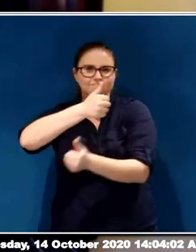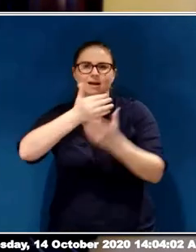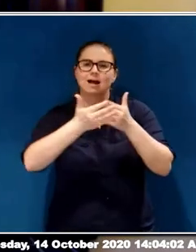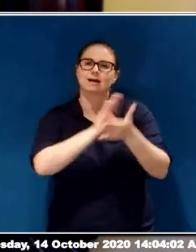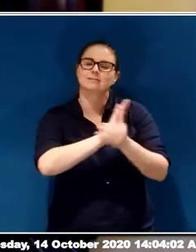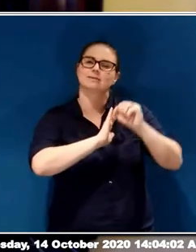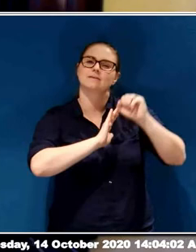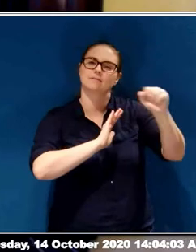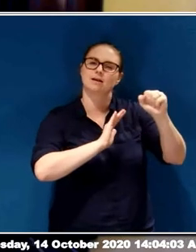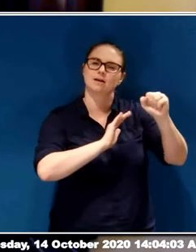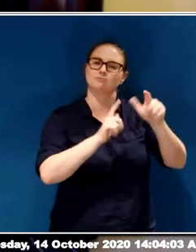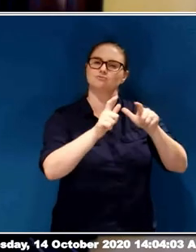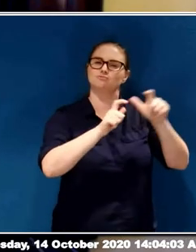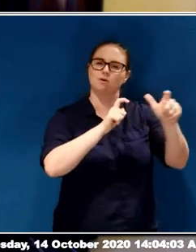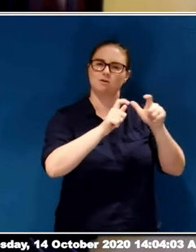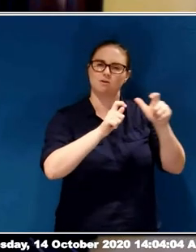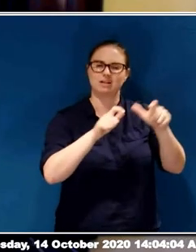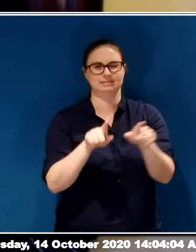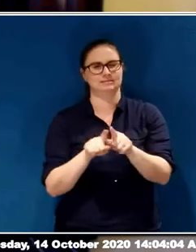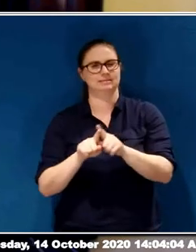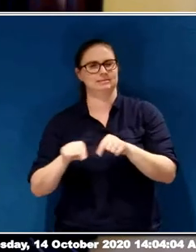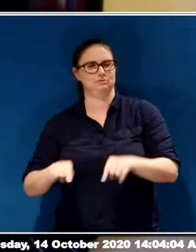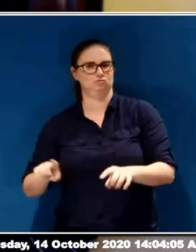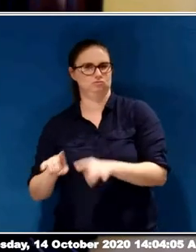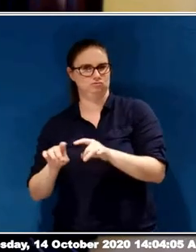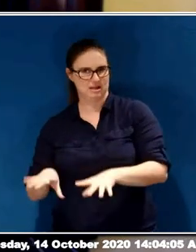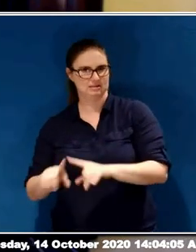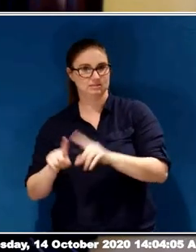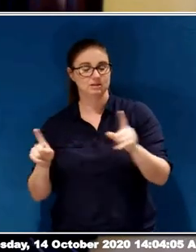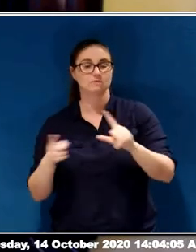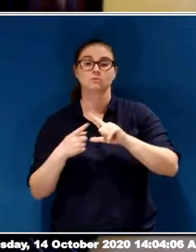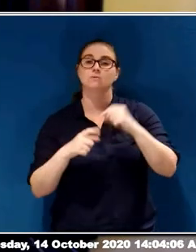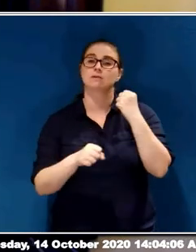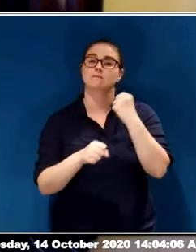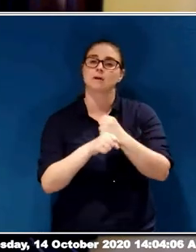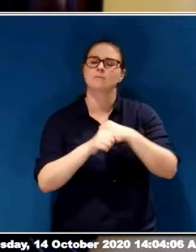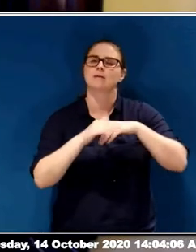teachers in evidence-based practices was not left up to the decision of a